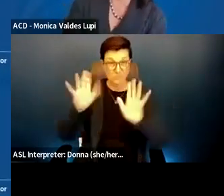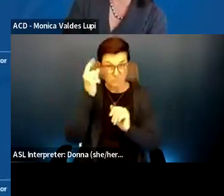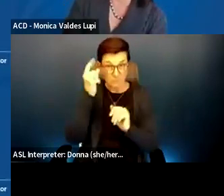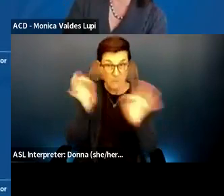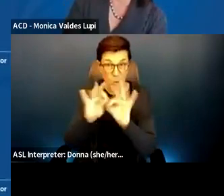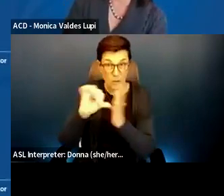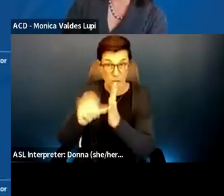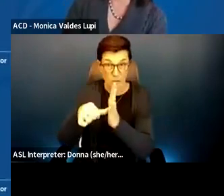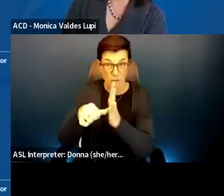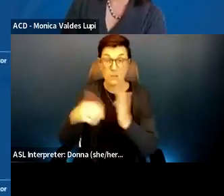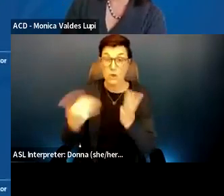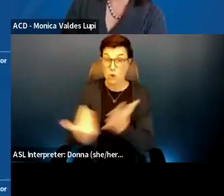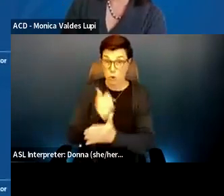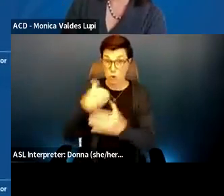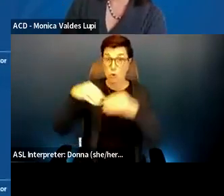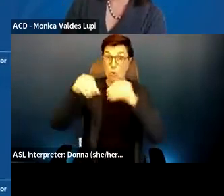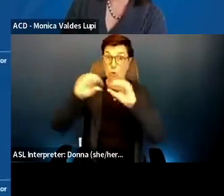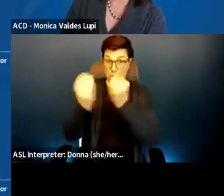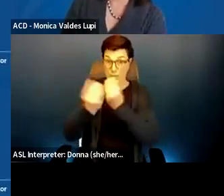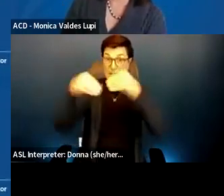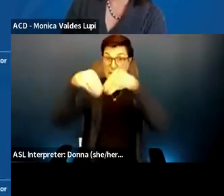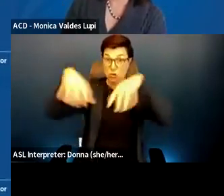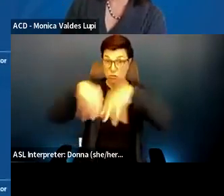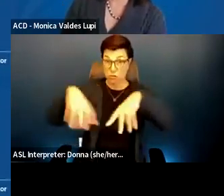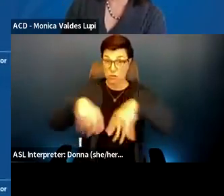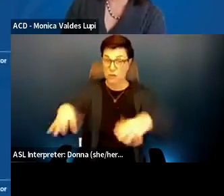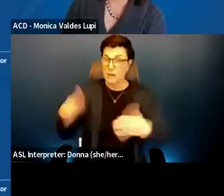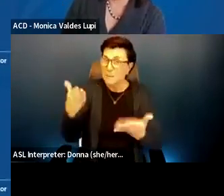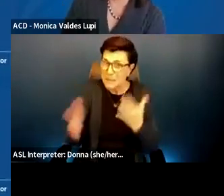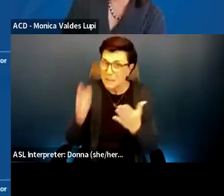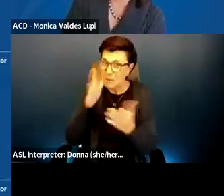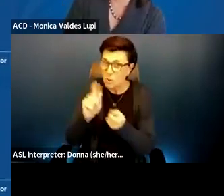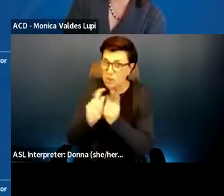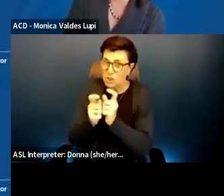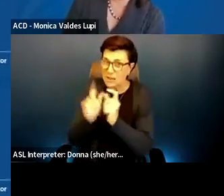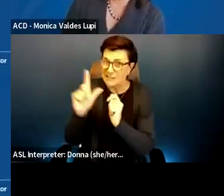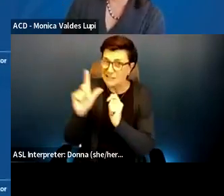there may be further organizational things that need to happen at the center level.